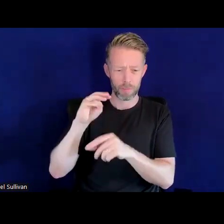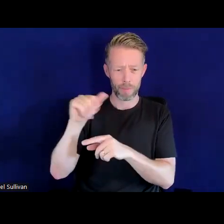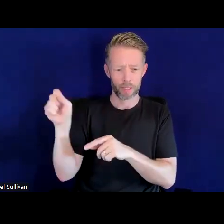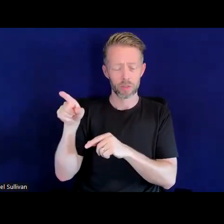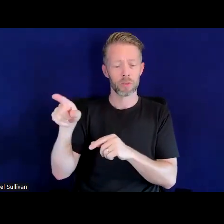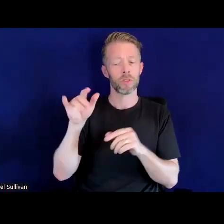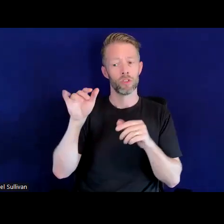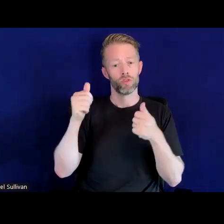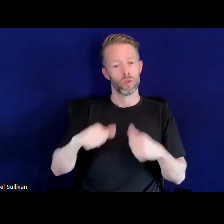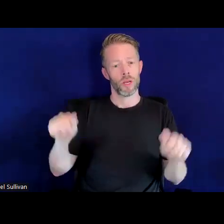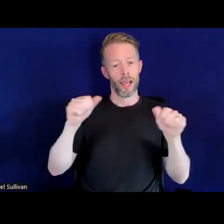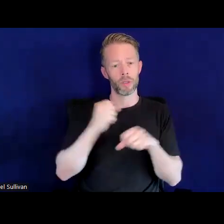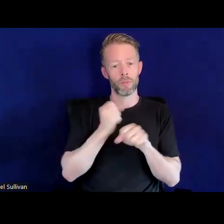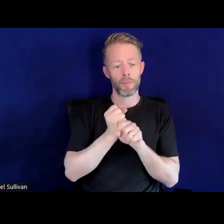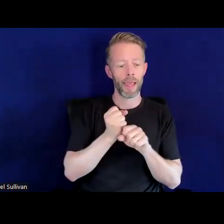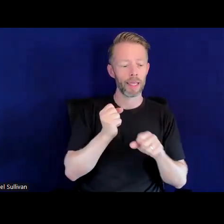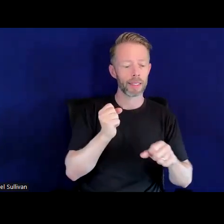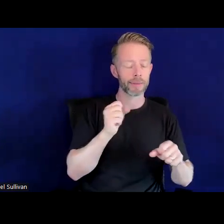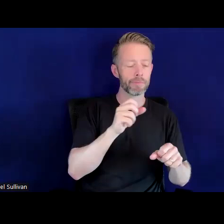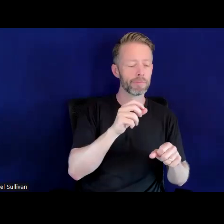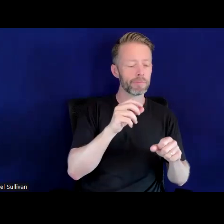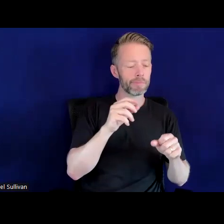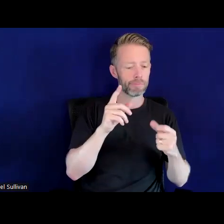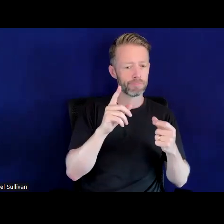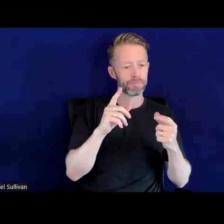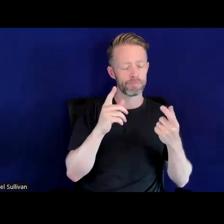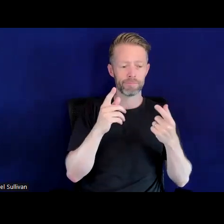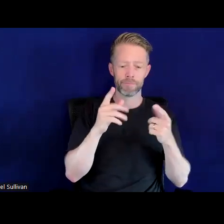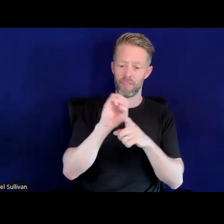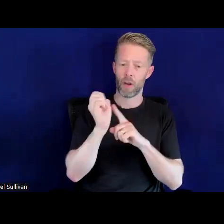Massachusetts really tried to make a more equal playing field for students with disabilities